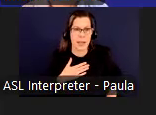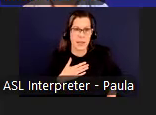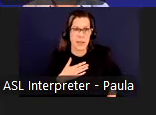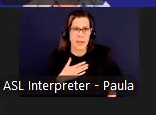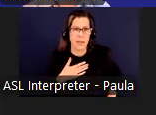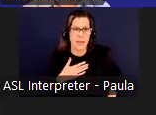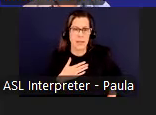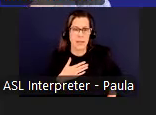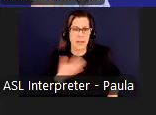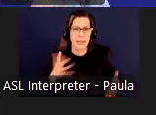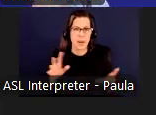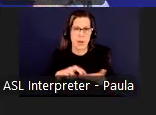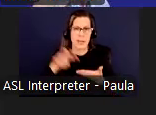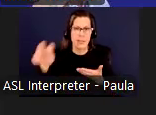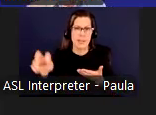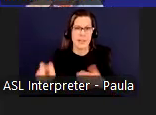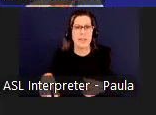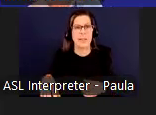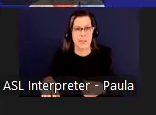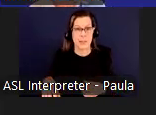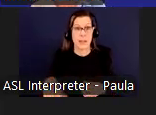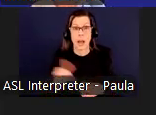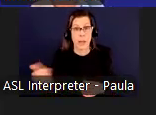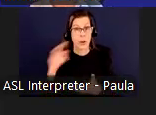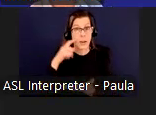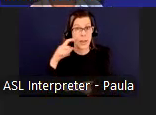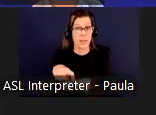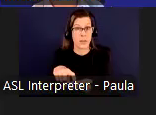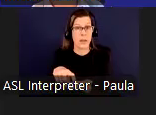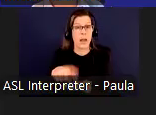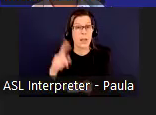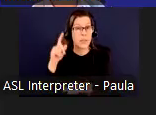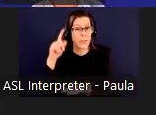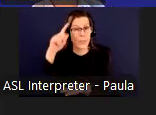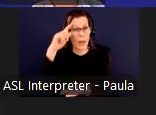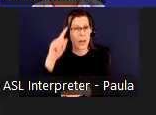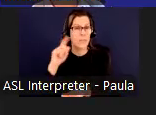My another thing that I noticed, I thought I've heard in past rules or you